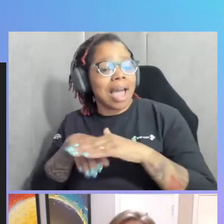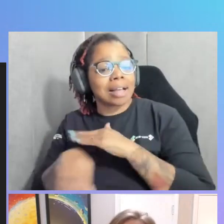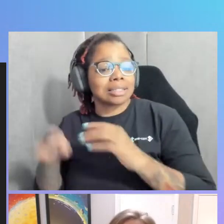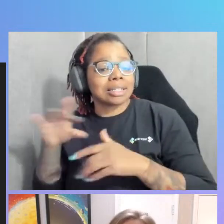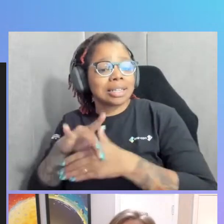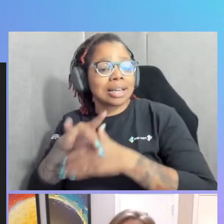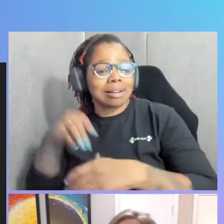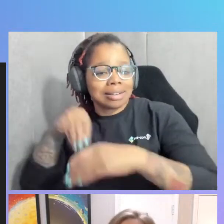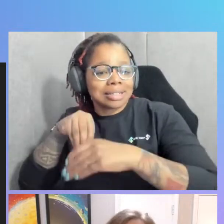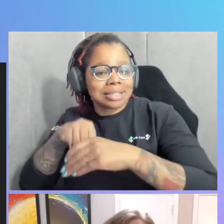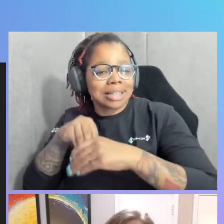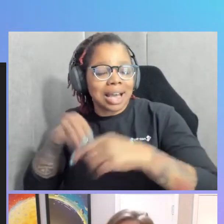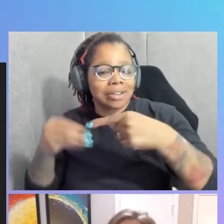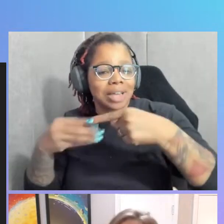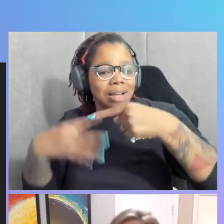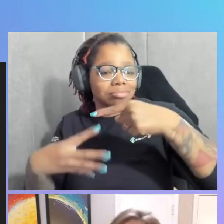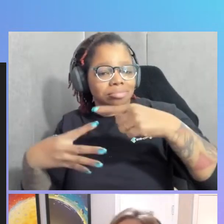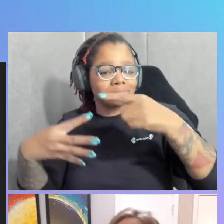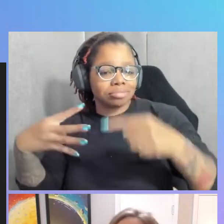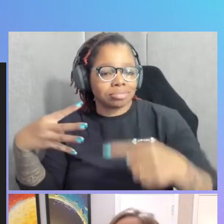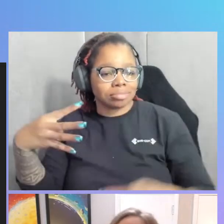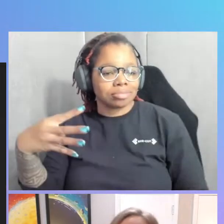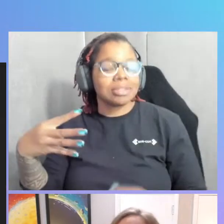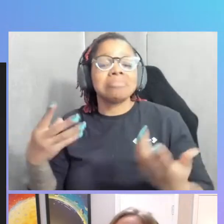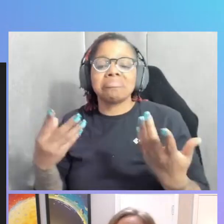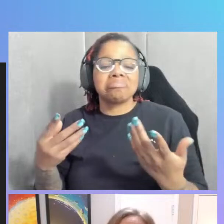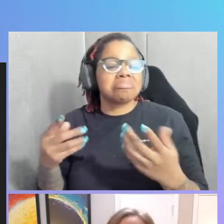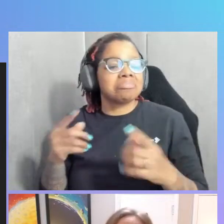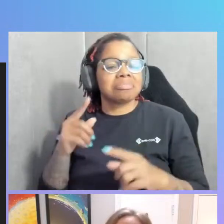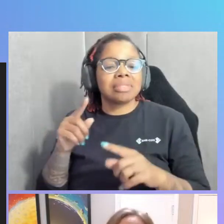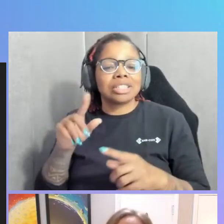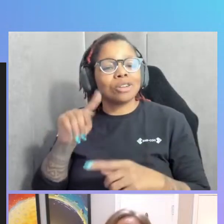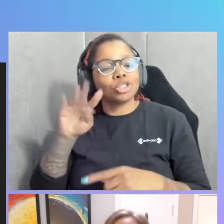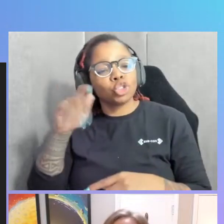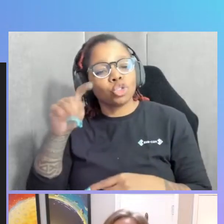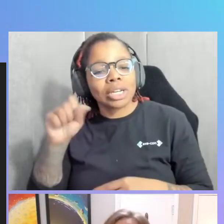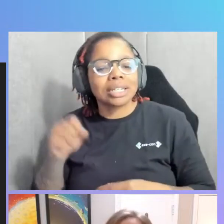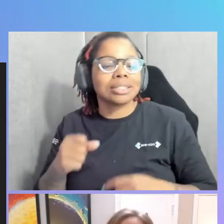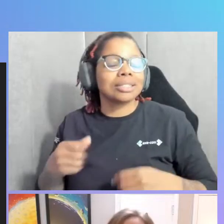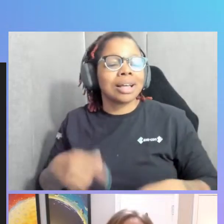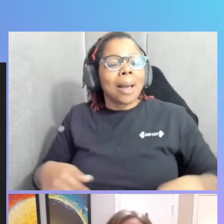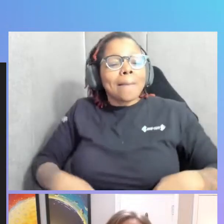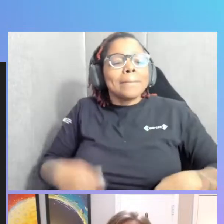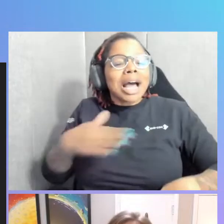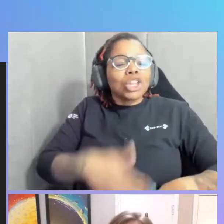of the accordion, which in this case lists off treats, belly